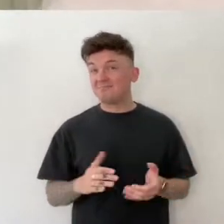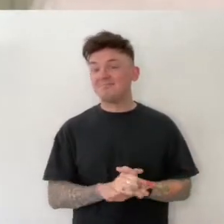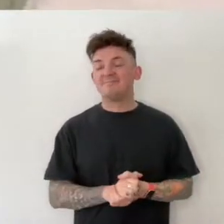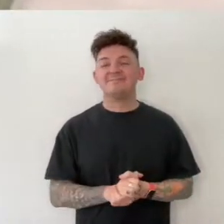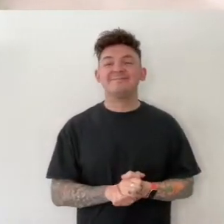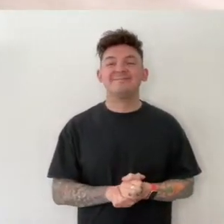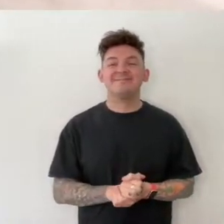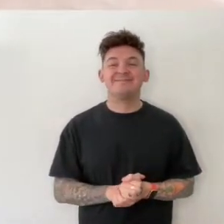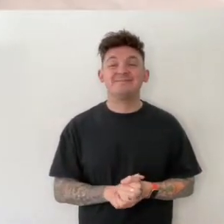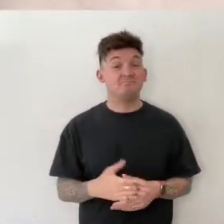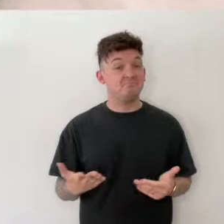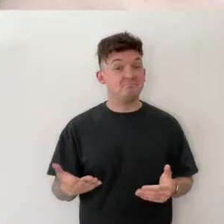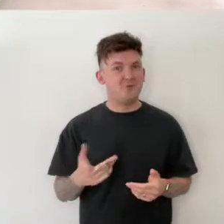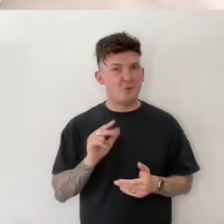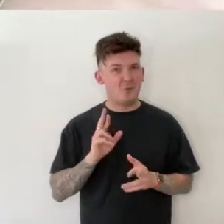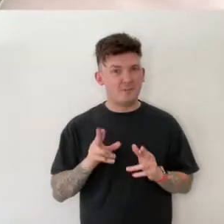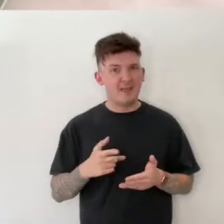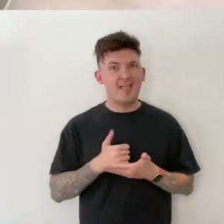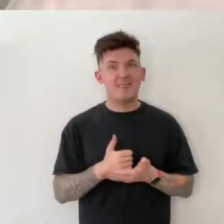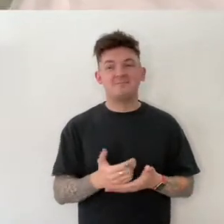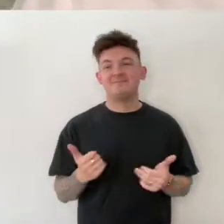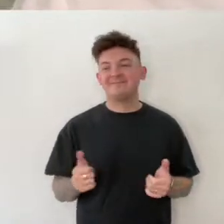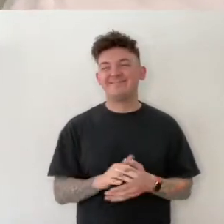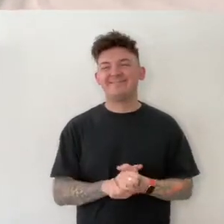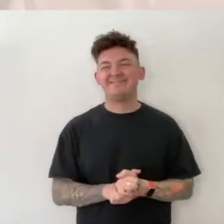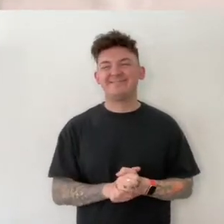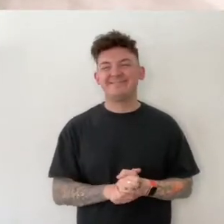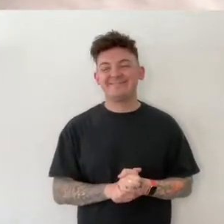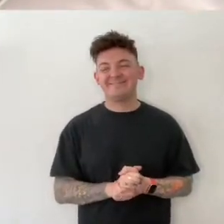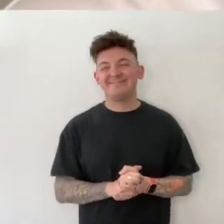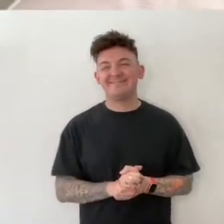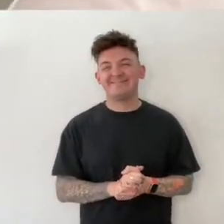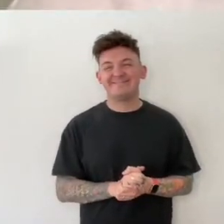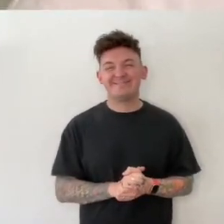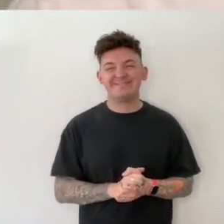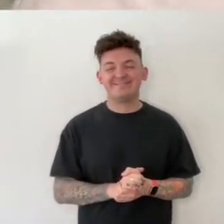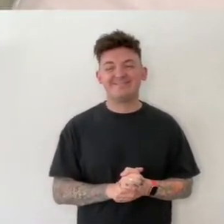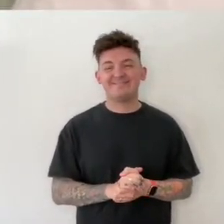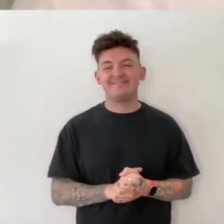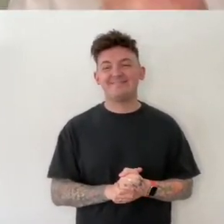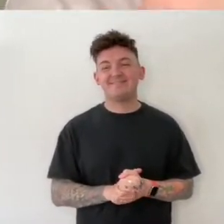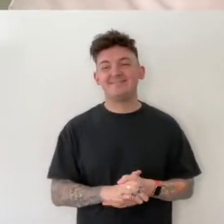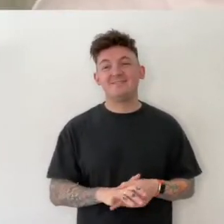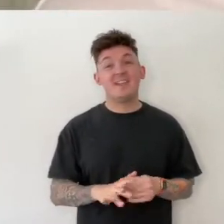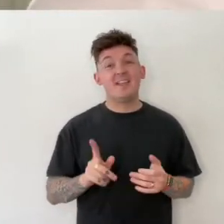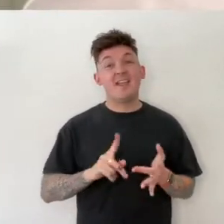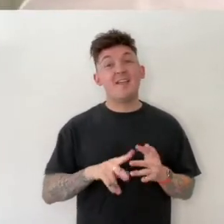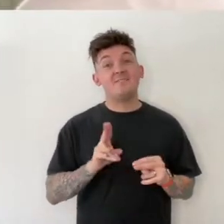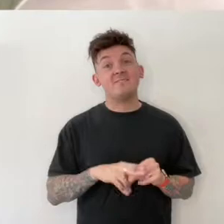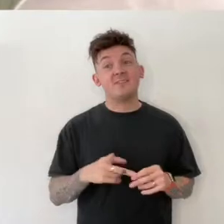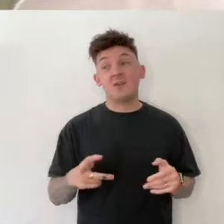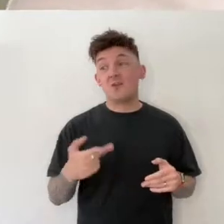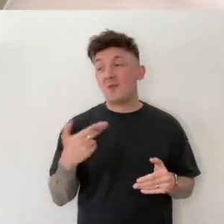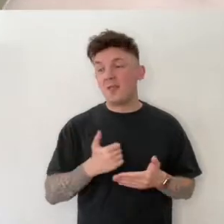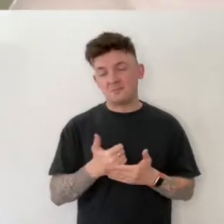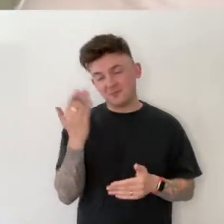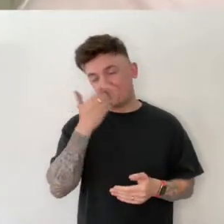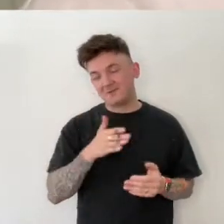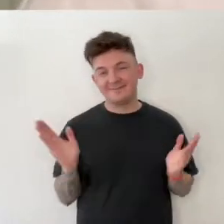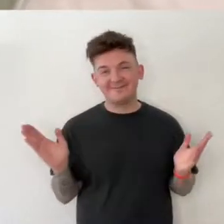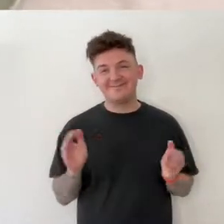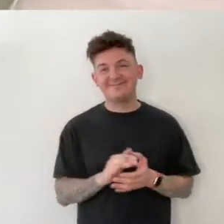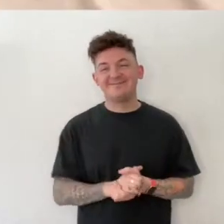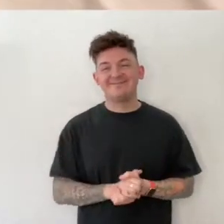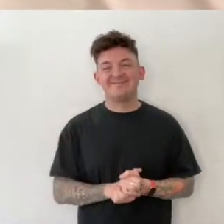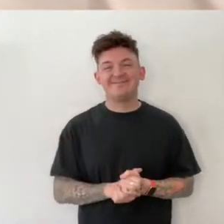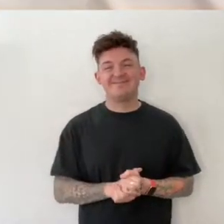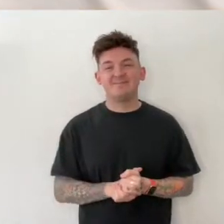whoever asked, does it? well i hope it does because if not we're not recording this again